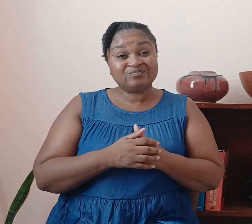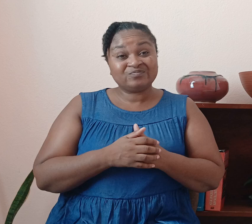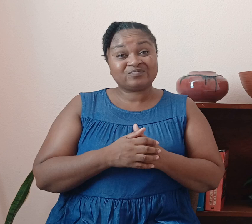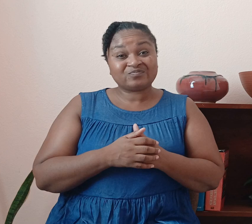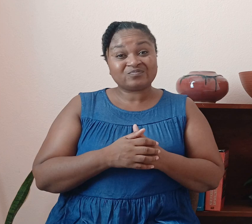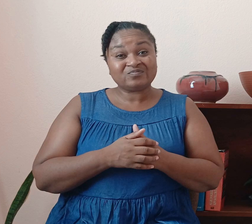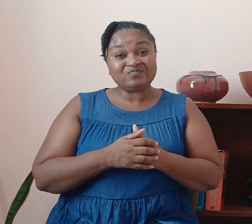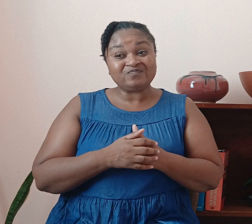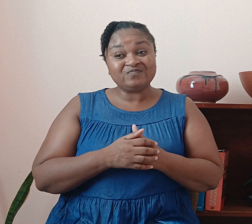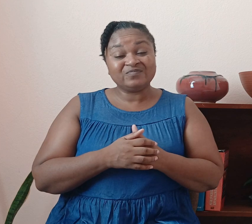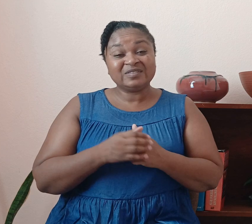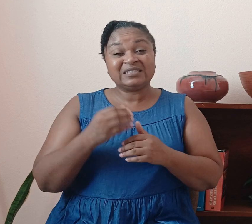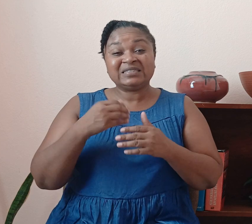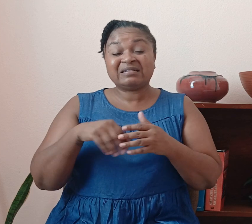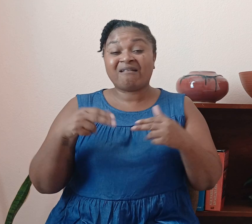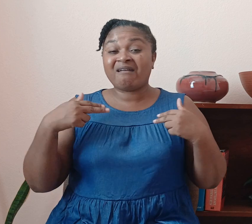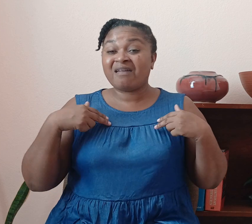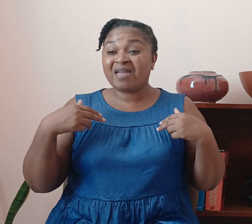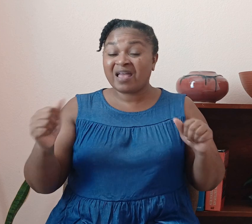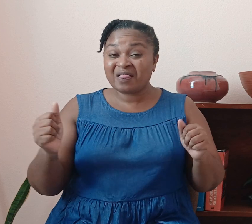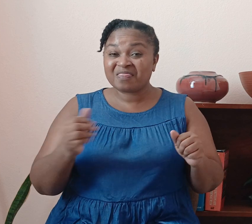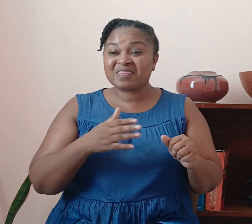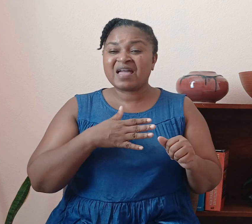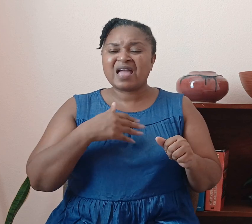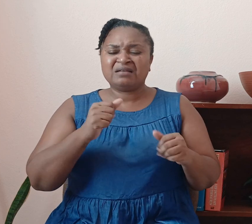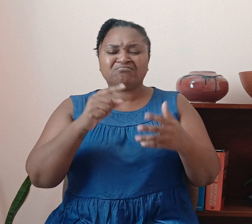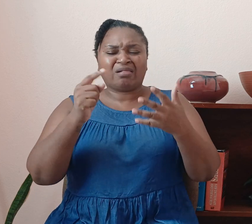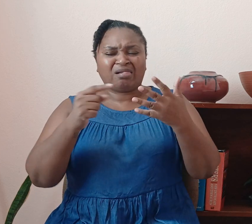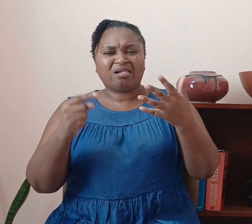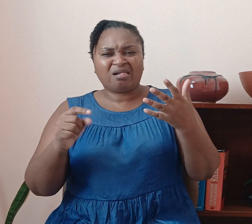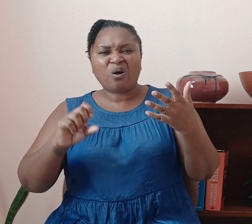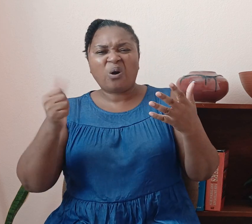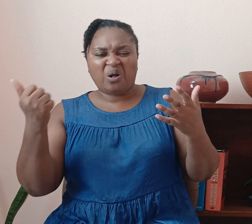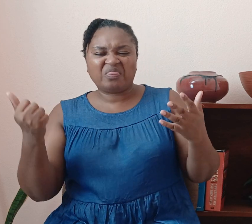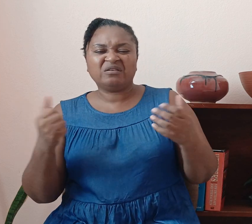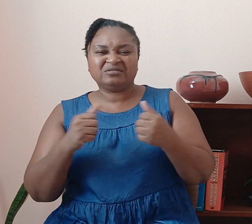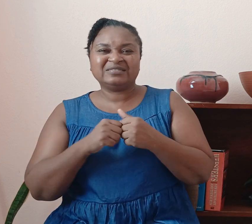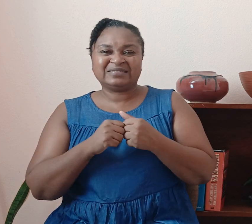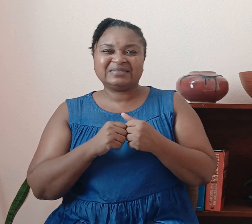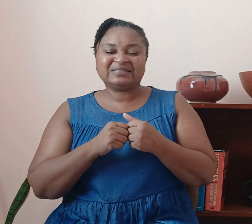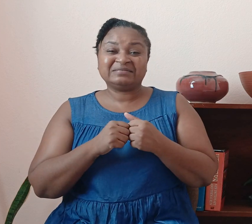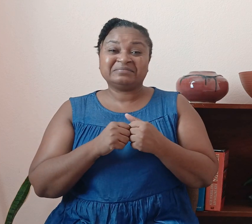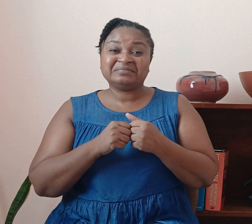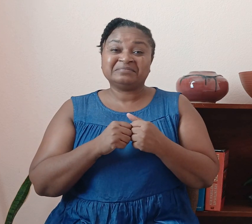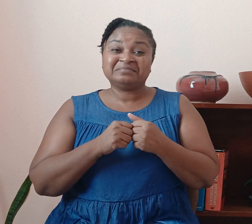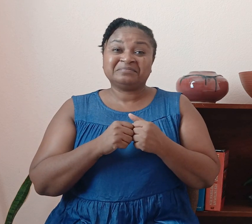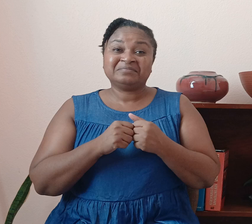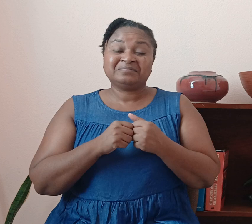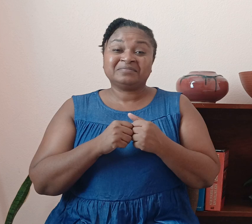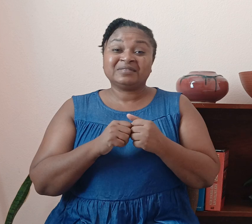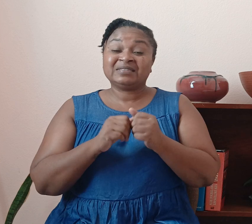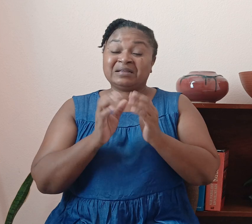in the health sector, etc. o Pray for strong families